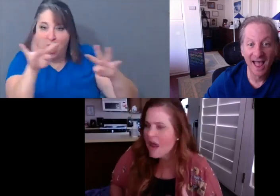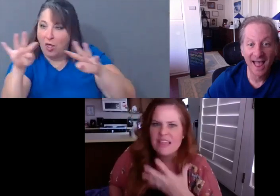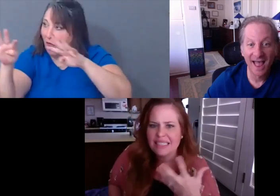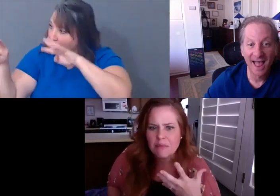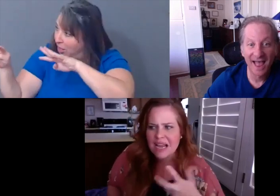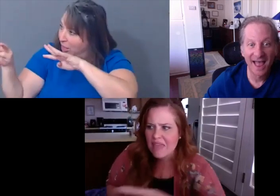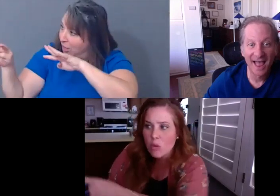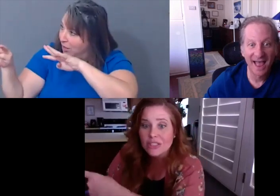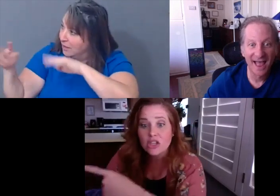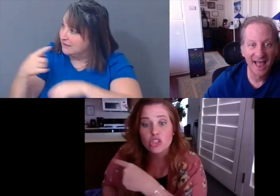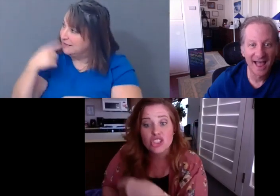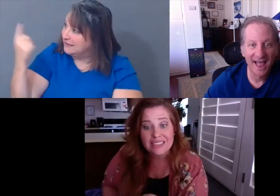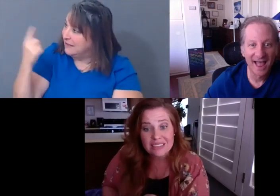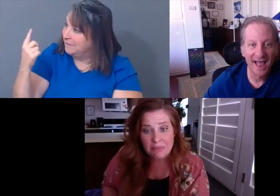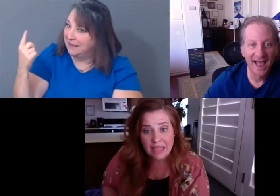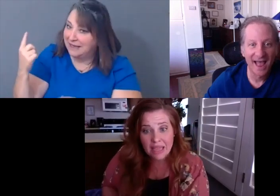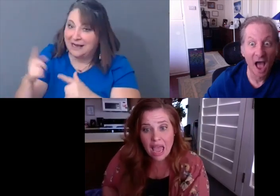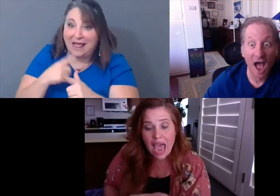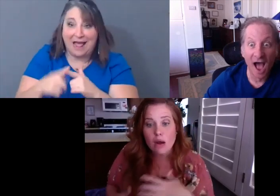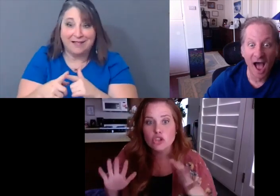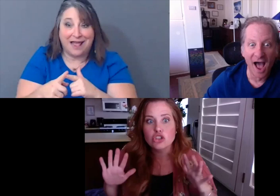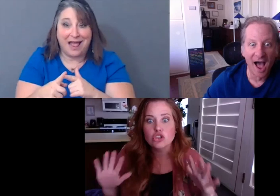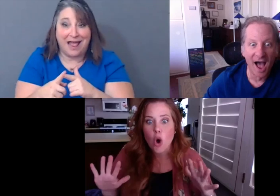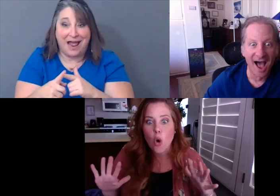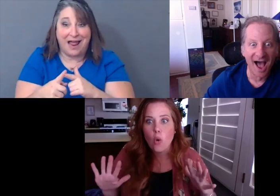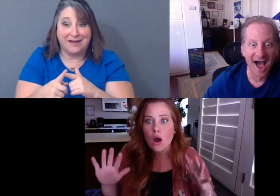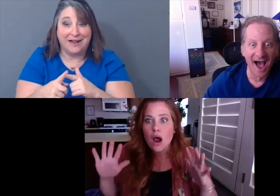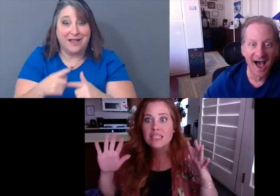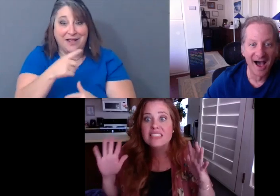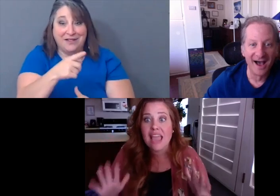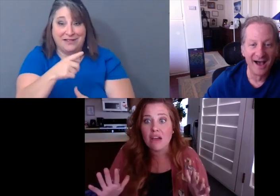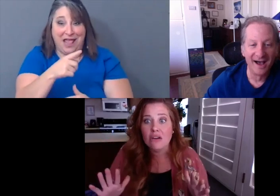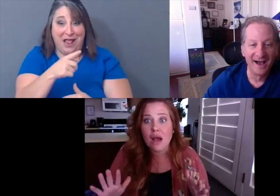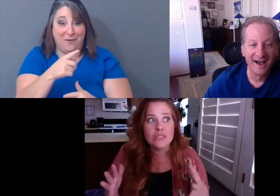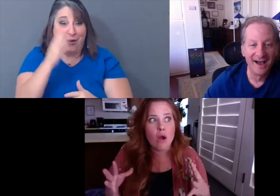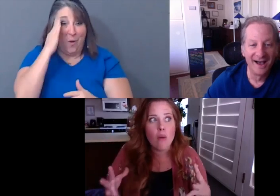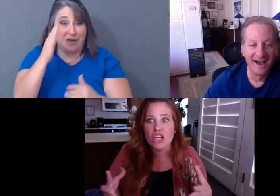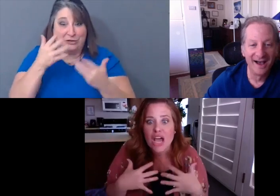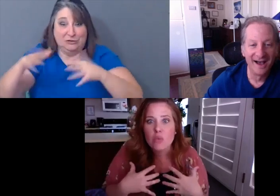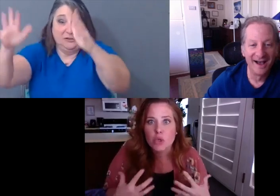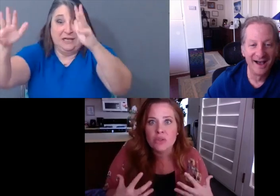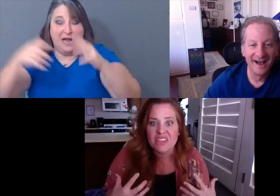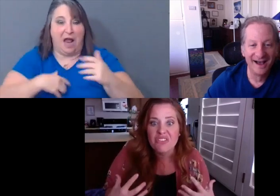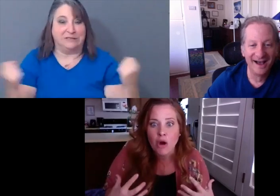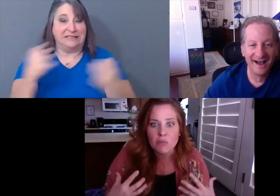and they said something and they went to go chase me. And I was so scared. I was like, oh my gosh, I ruined the film.